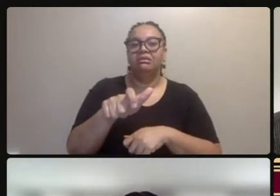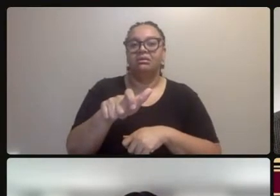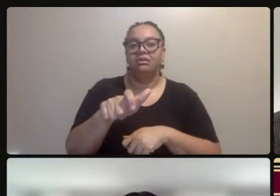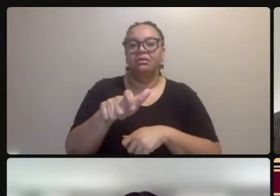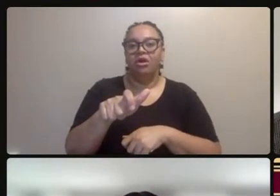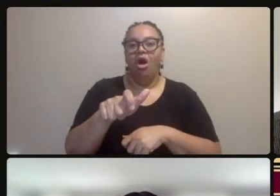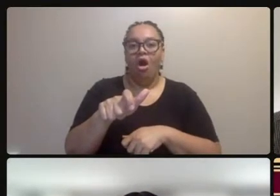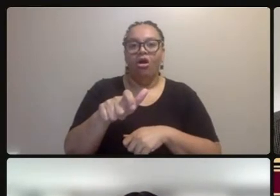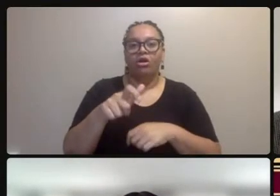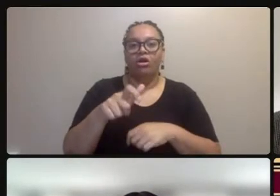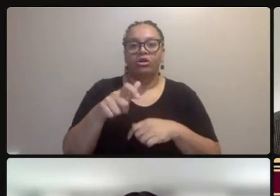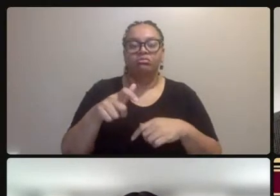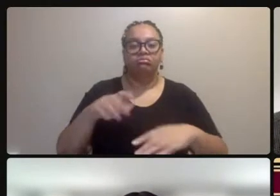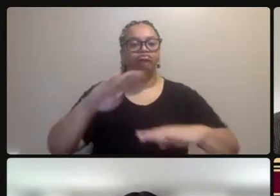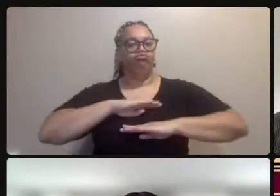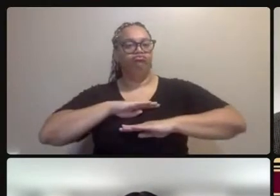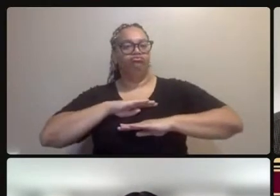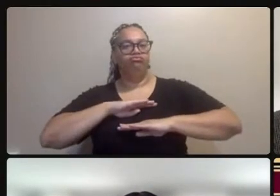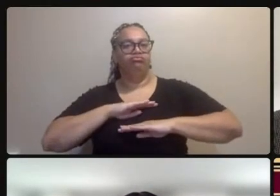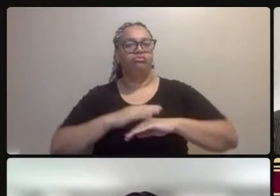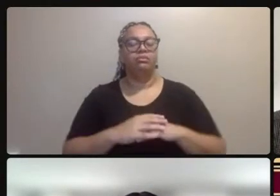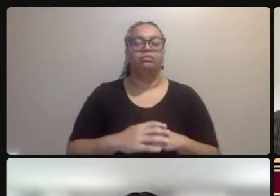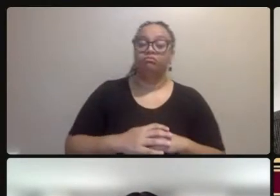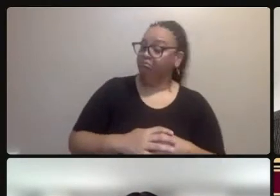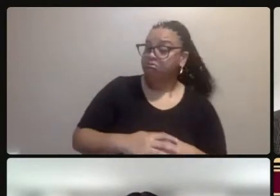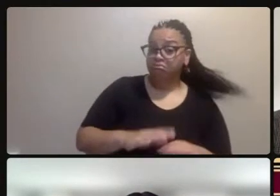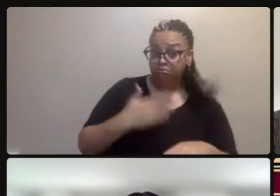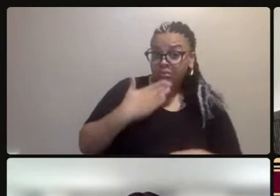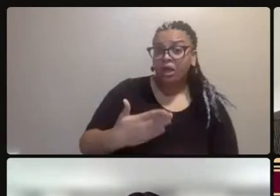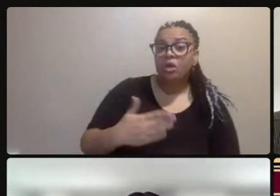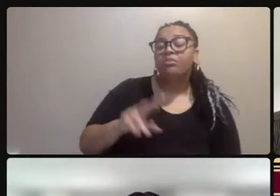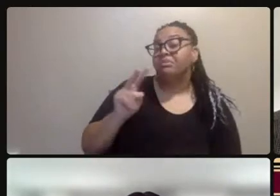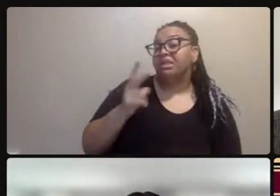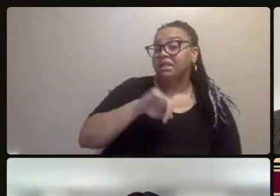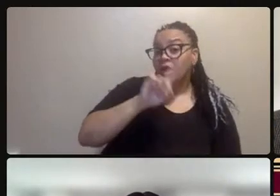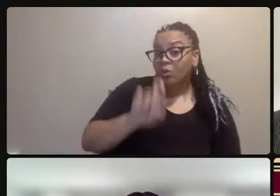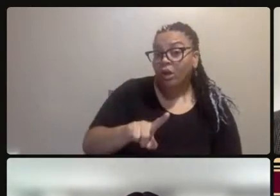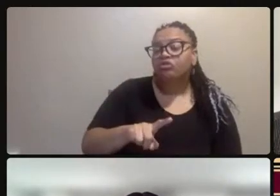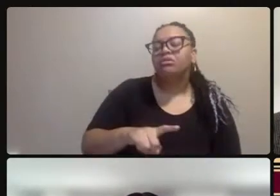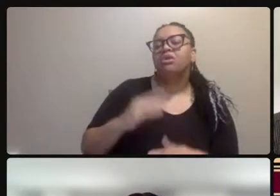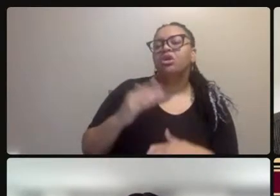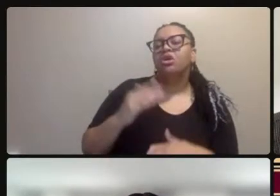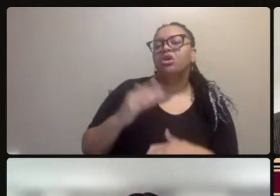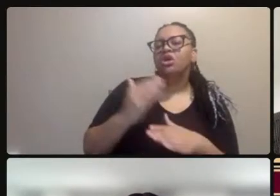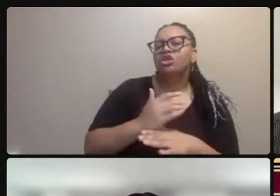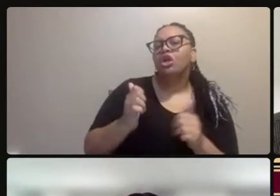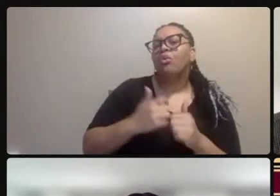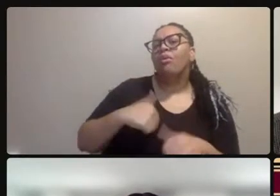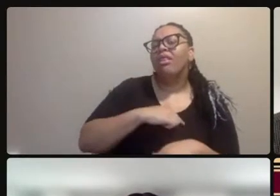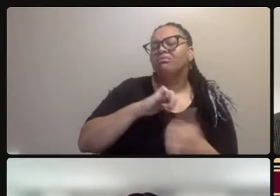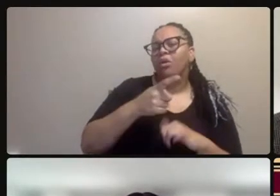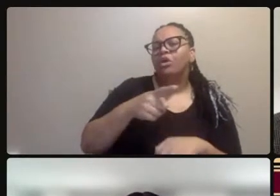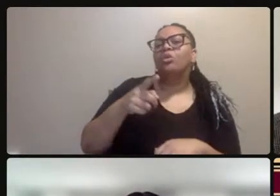THE COMMUNITY IN ORDER TO MEET THE NEEDS OF THOSE STUDENTS.